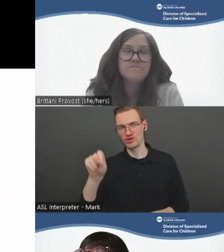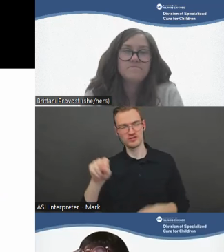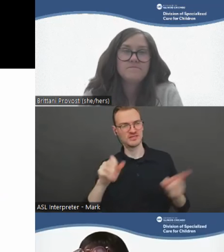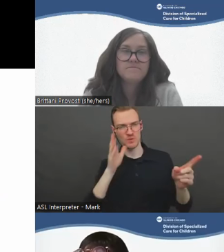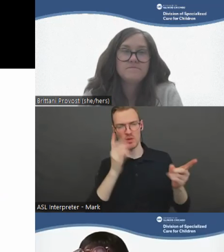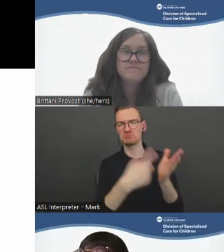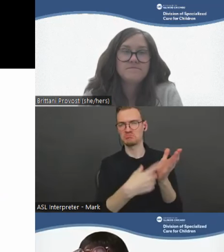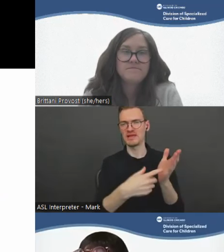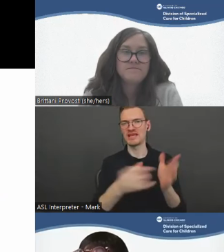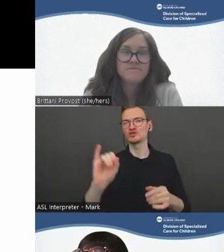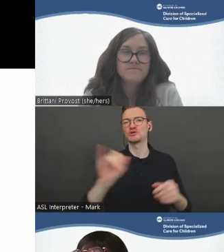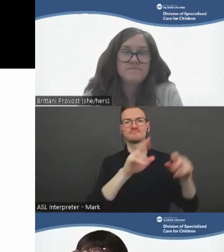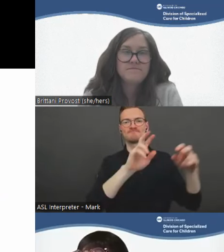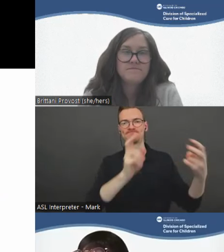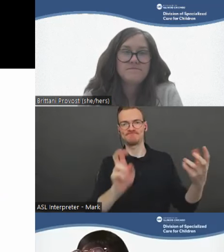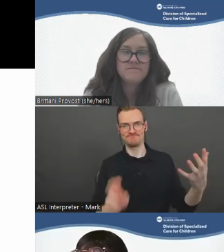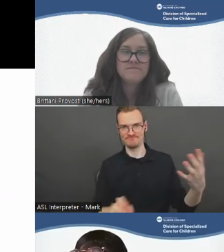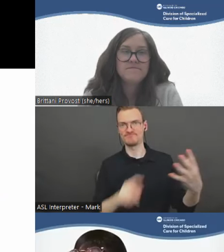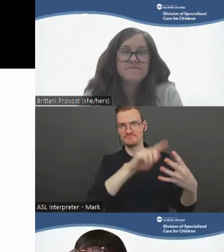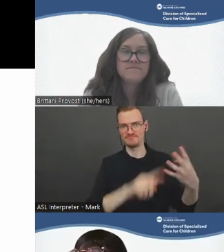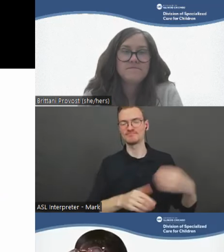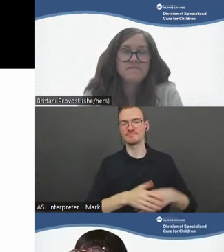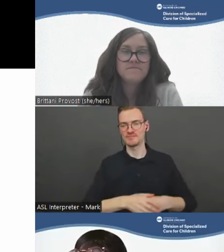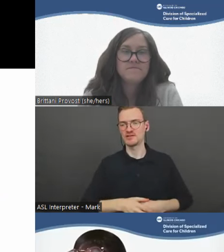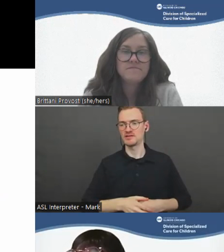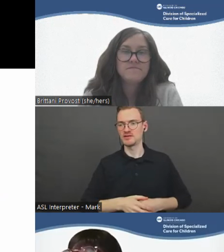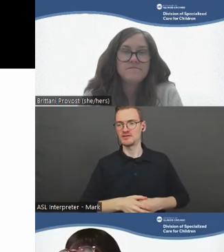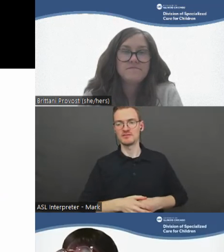Hello everyone, thank you for joining us. We're going to talk about health insurance.